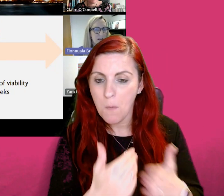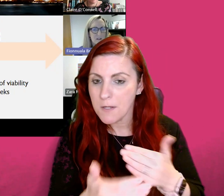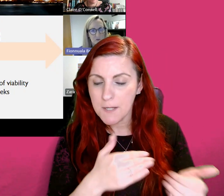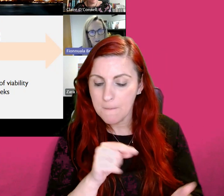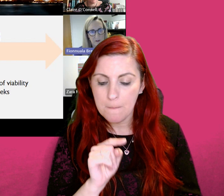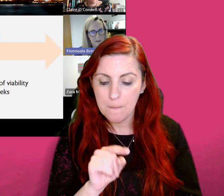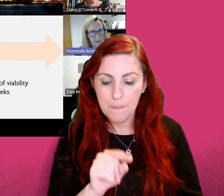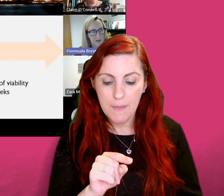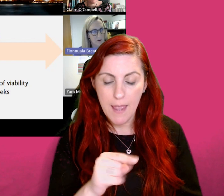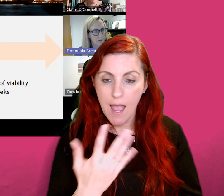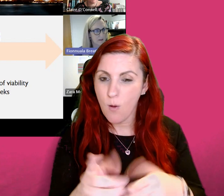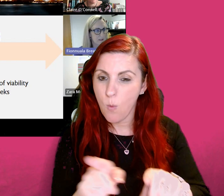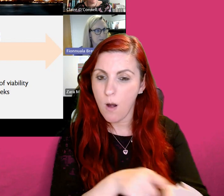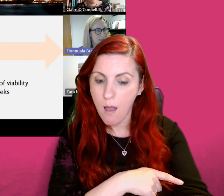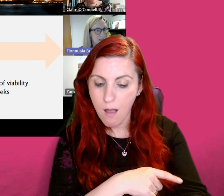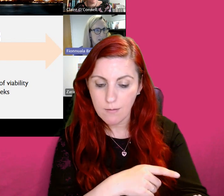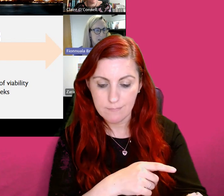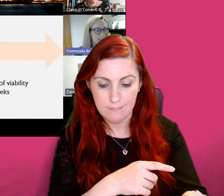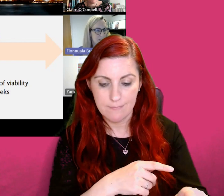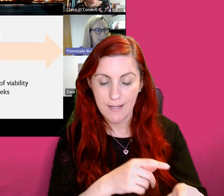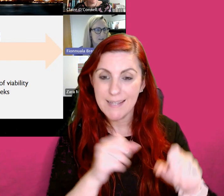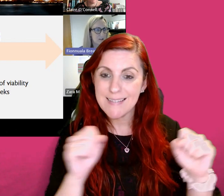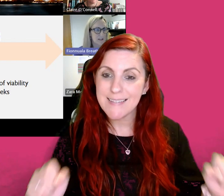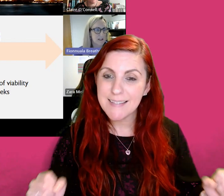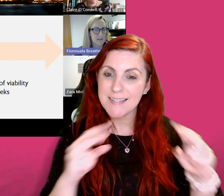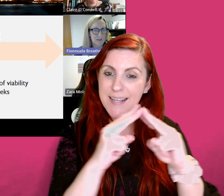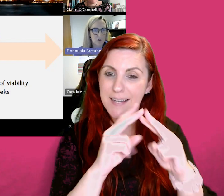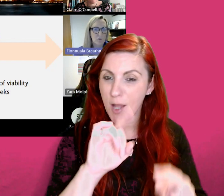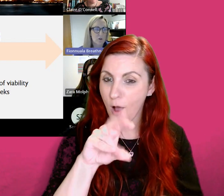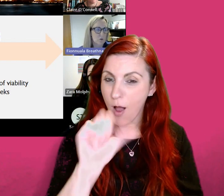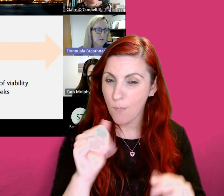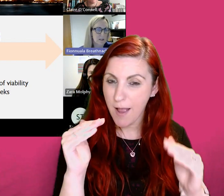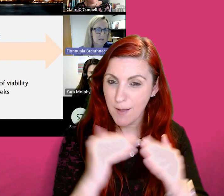length of time that the Sydney Opera House has been in existance is that over the course of